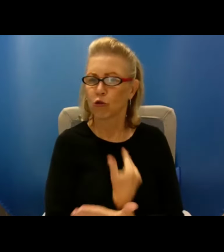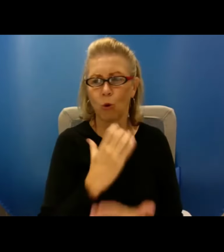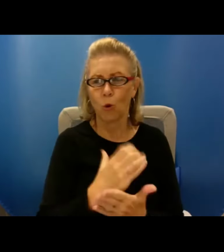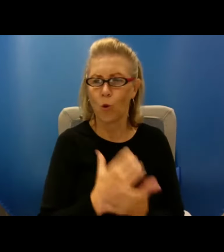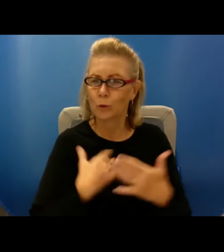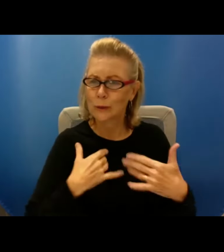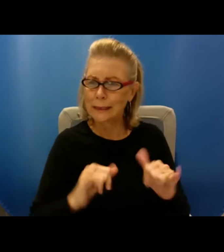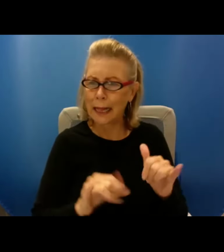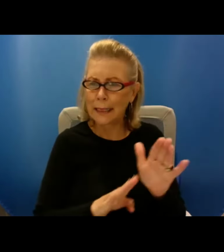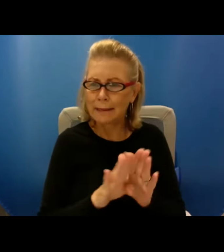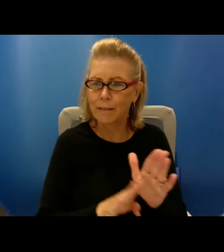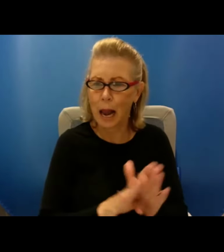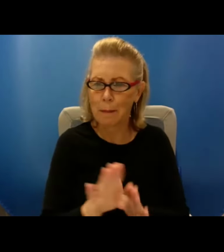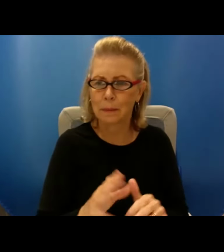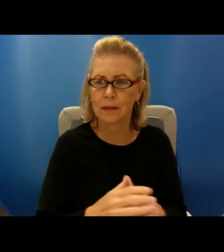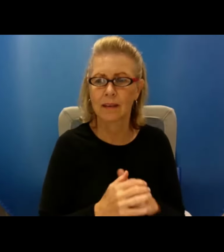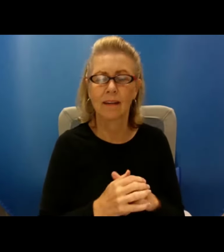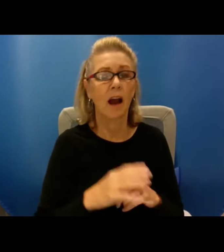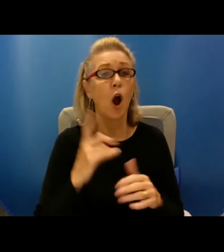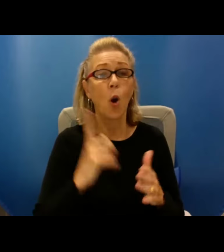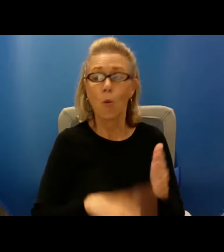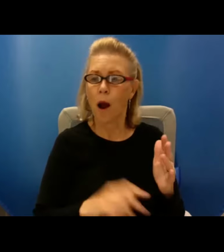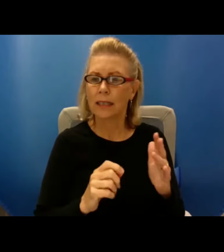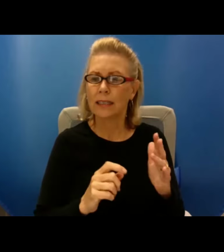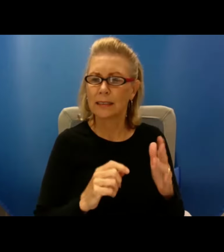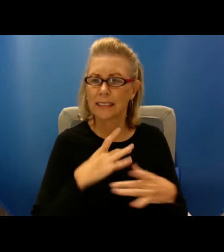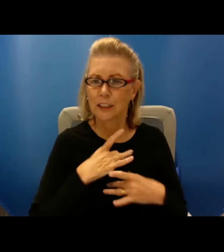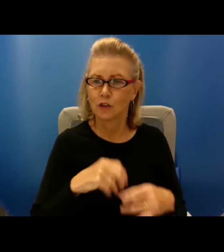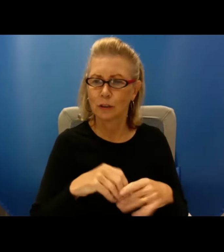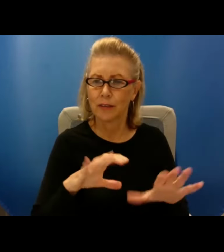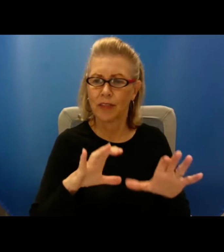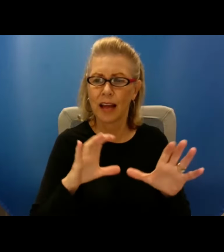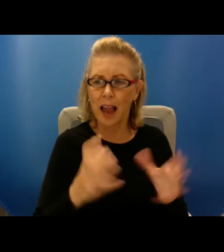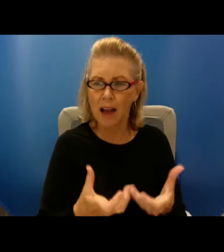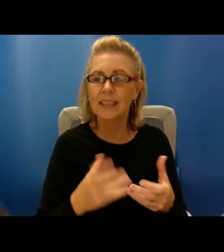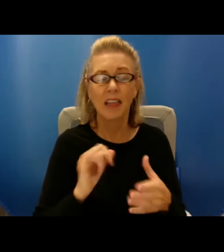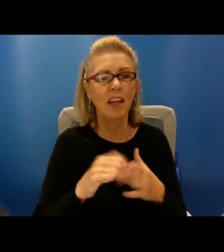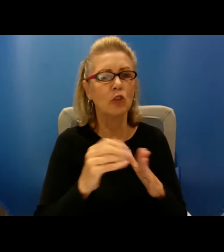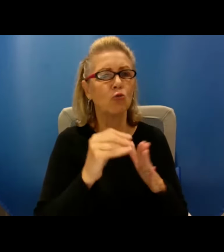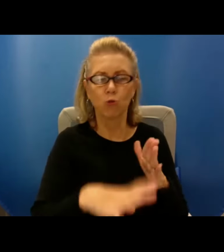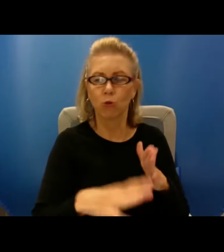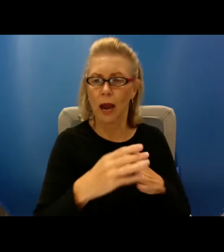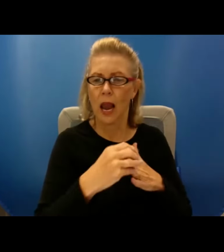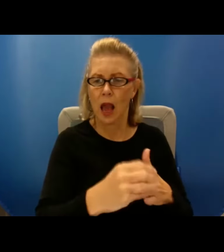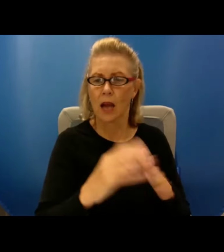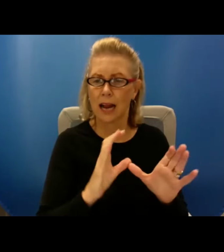particular about this class is the student-led classroom that we are trying to subject, you know,